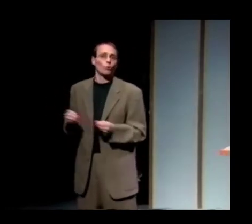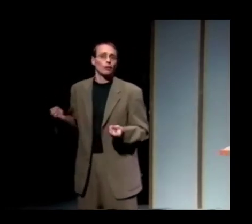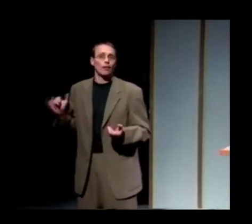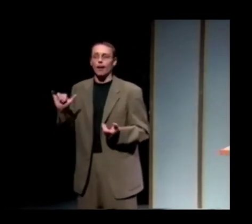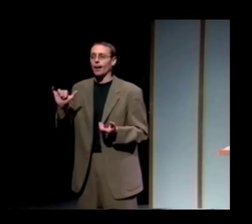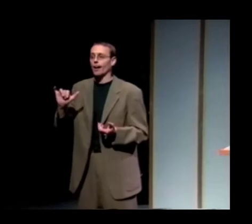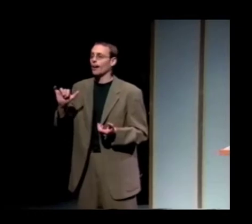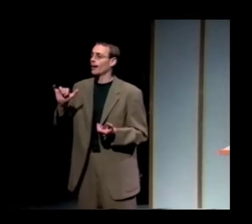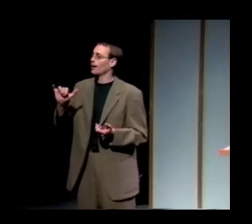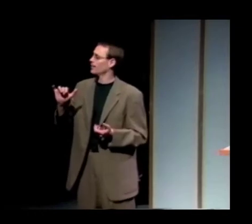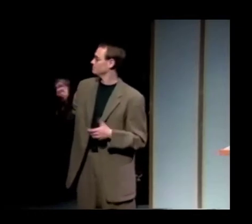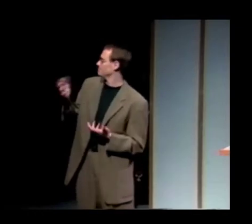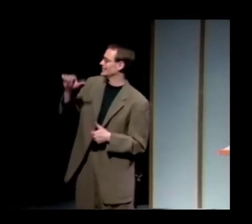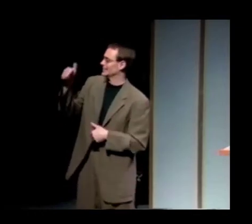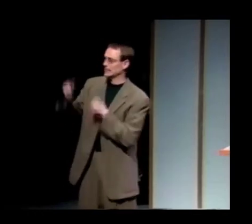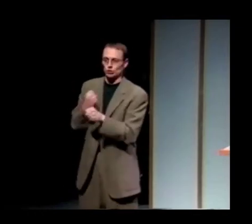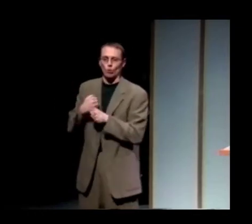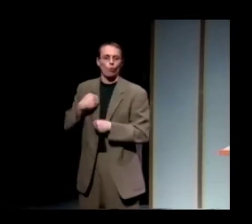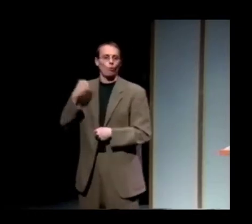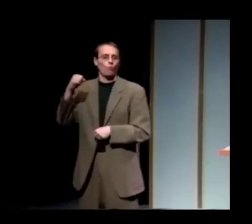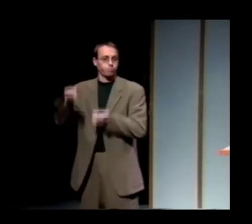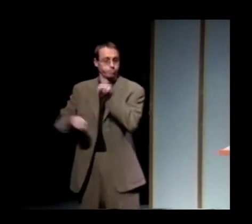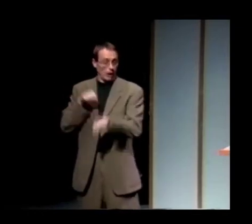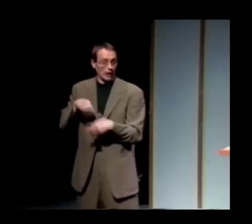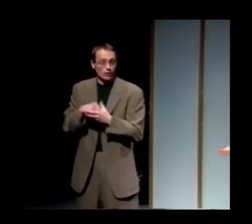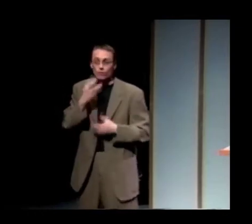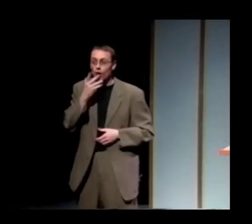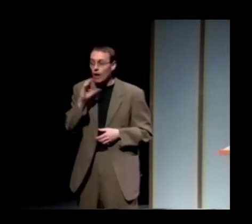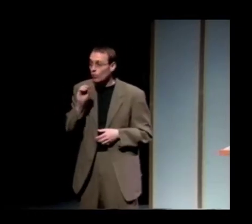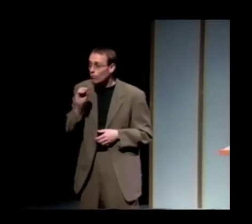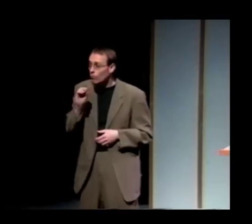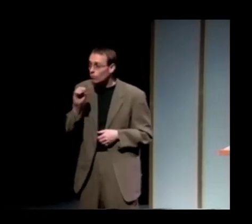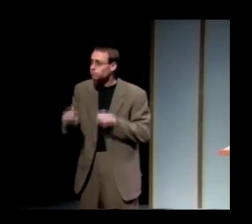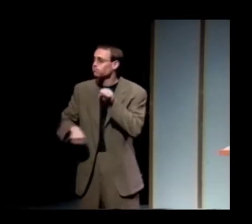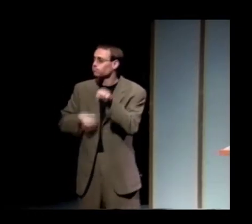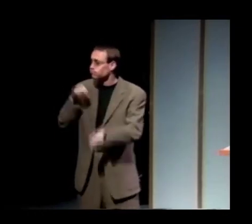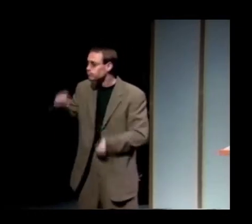ANY STORY. LIFE HISTORY STORIES OR...